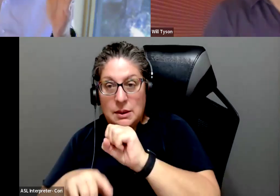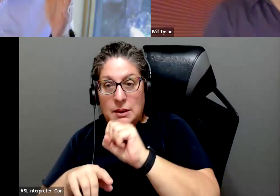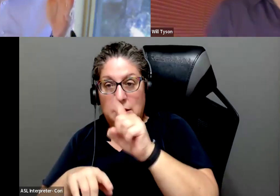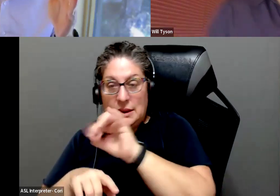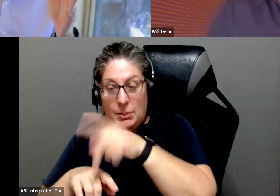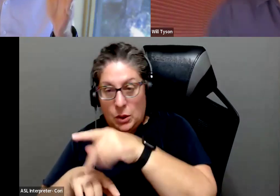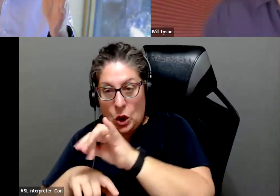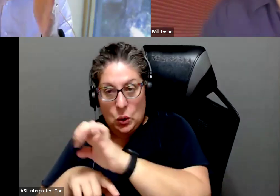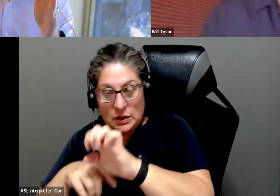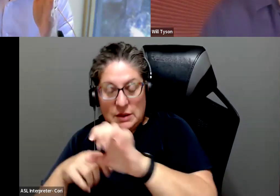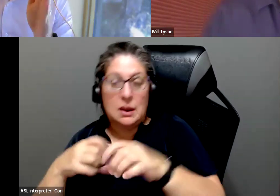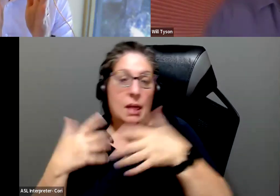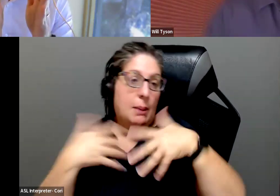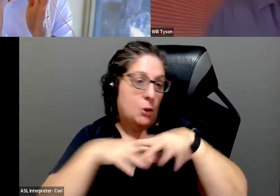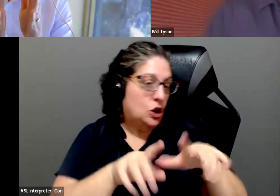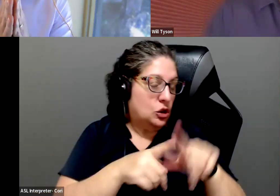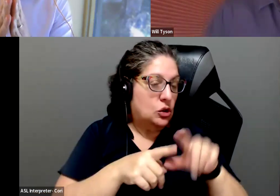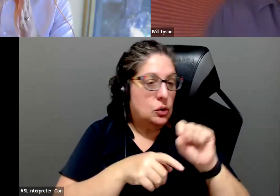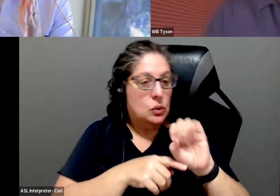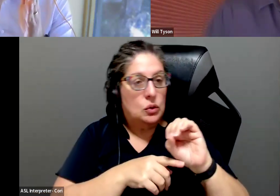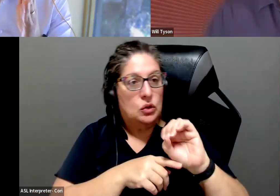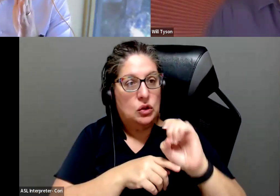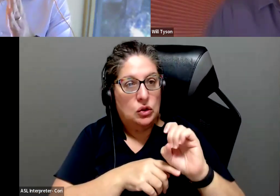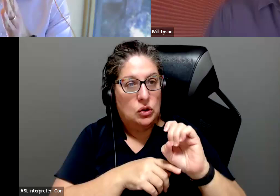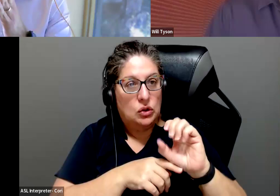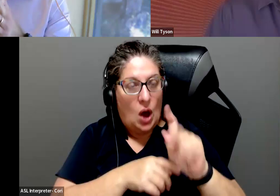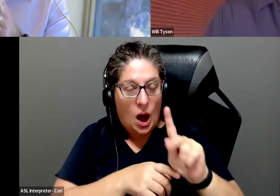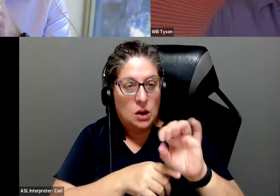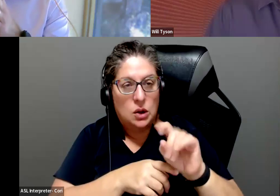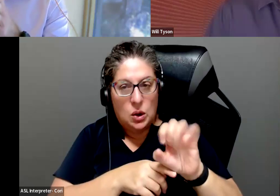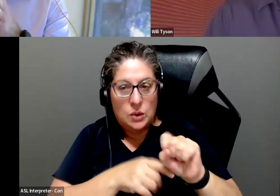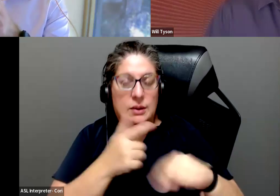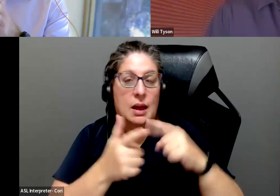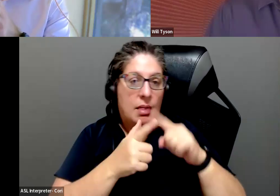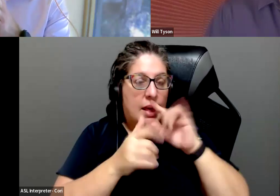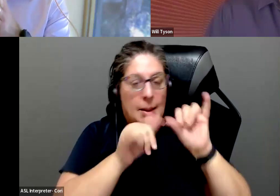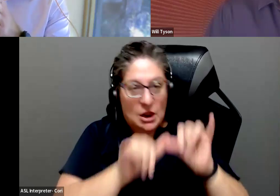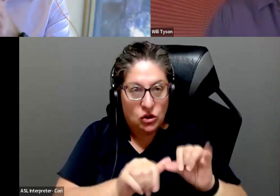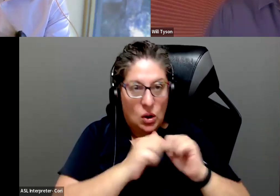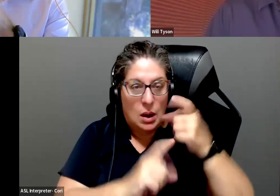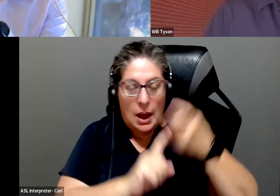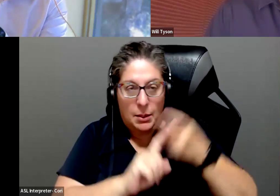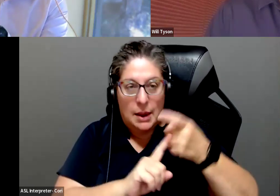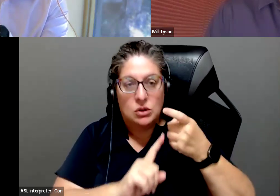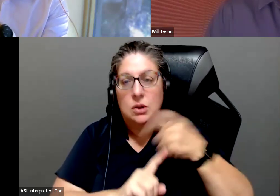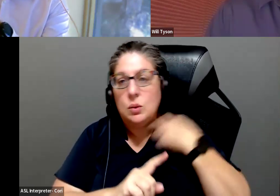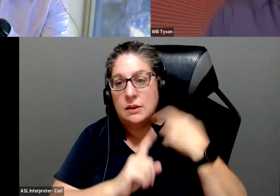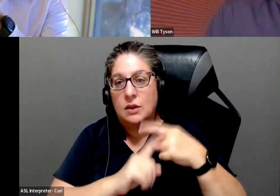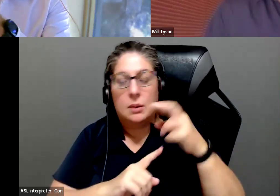And then merging that into soc codes and then we have a novel measure of automation risk by soc code.